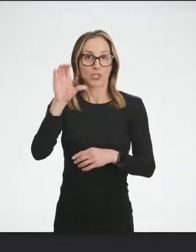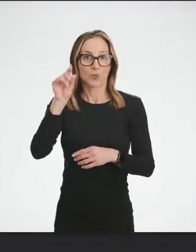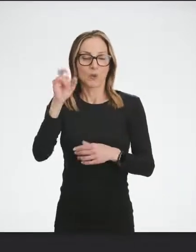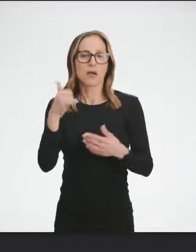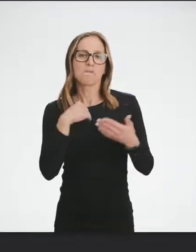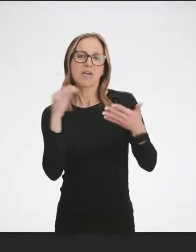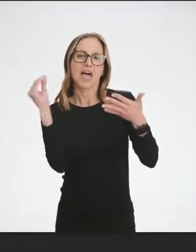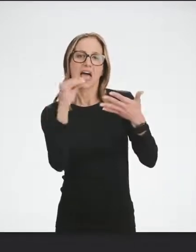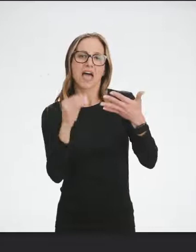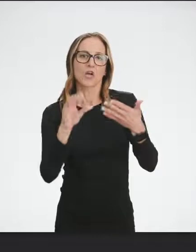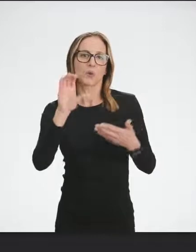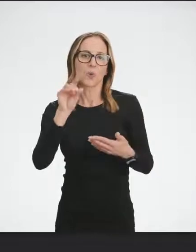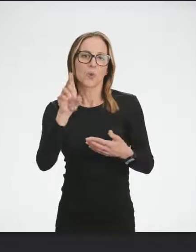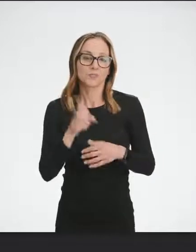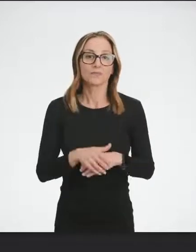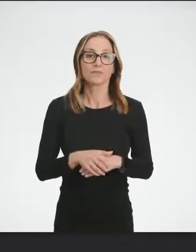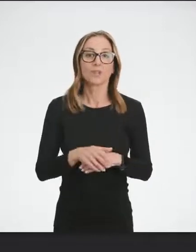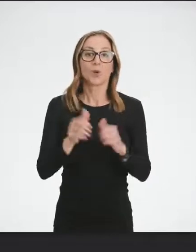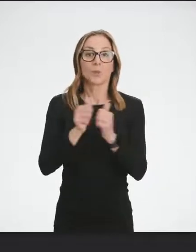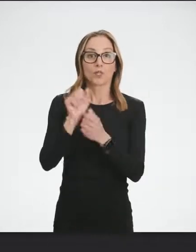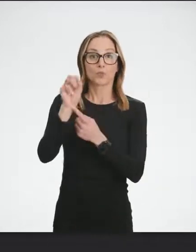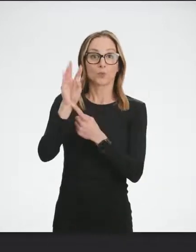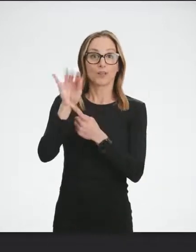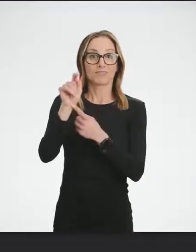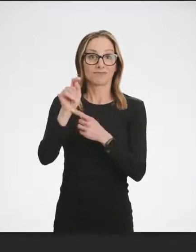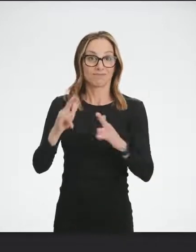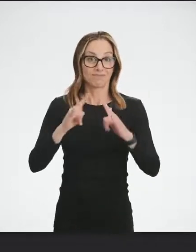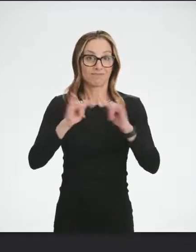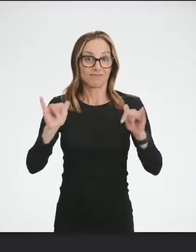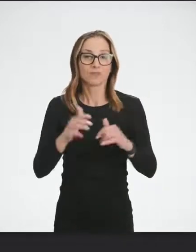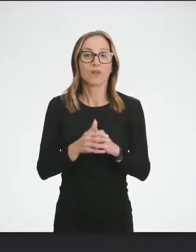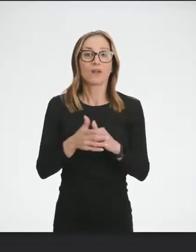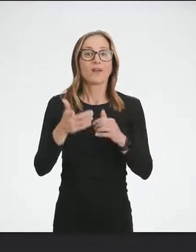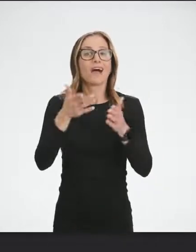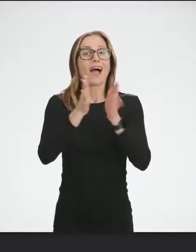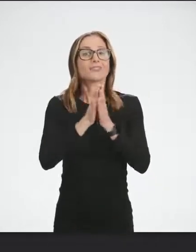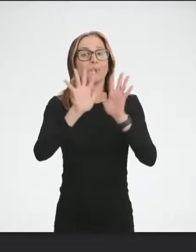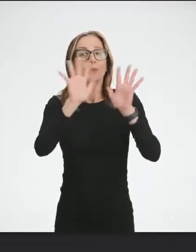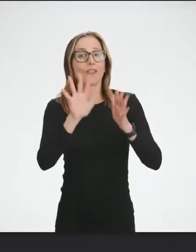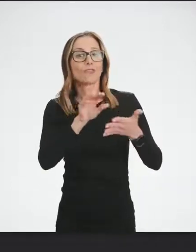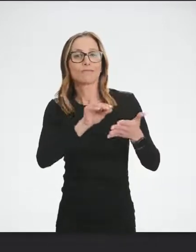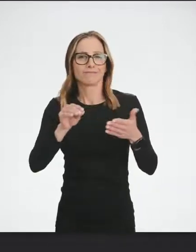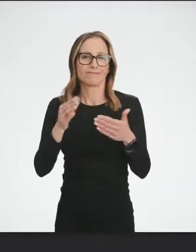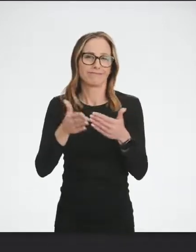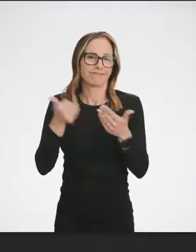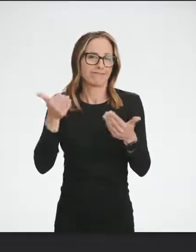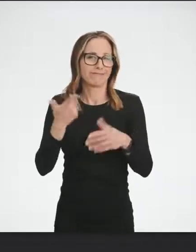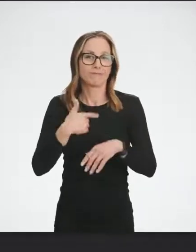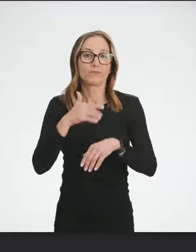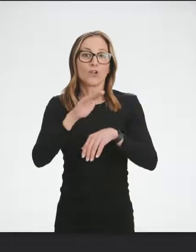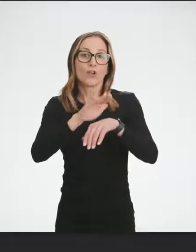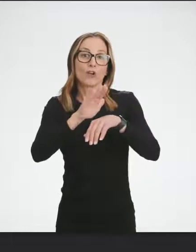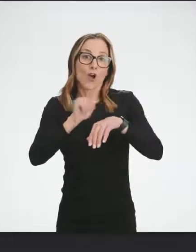With Swift Concurrency, requesting weather is simple. We call weather(for:) on WeatherService, and pass in a location.